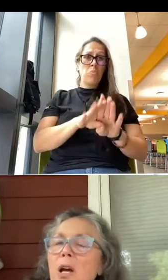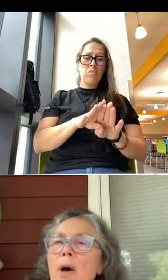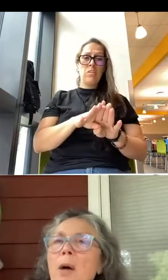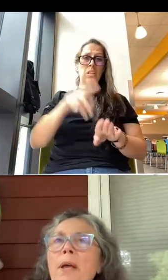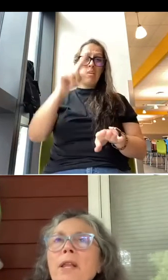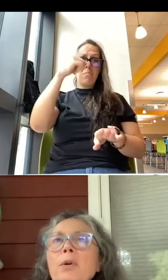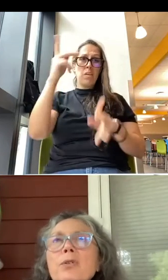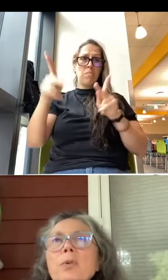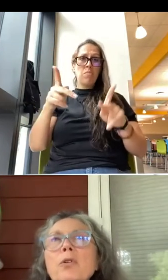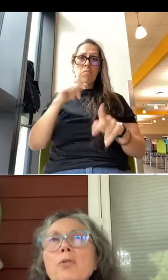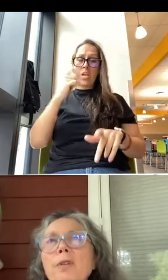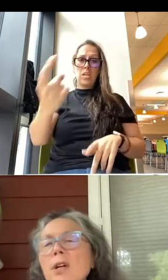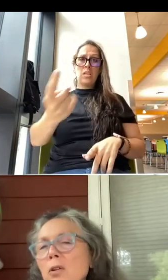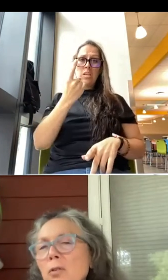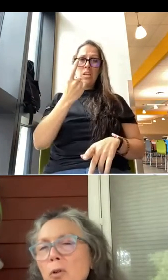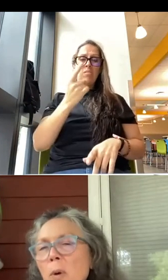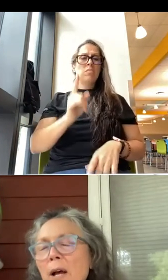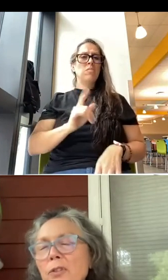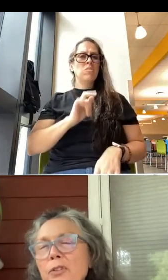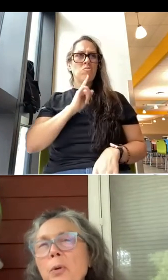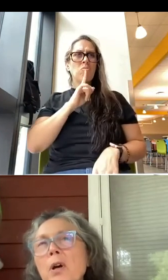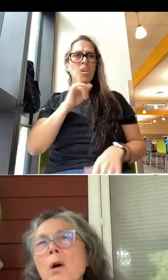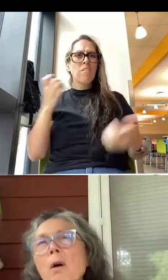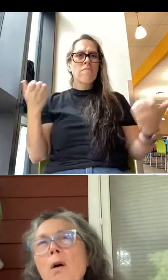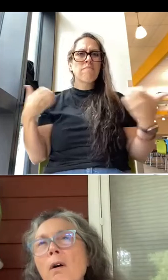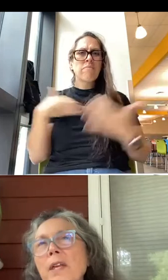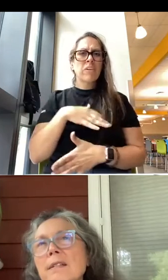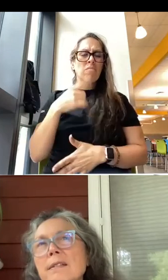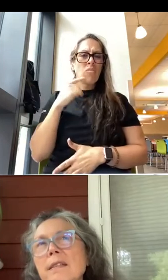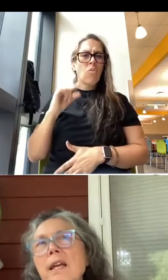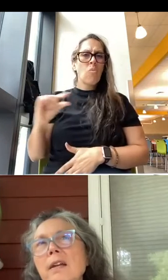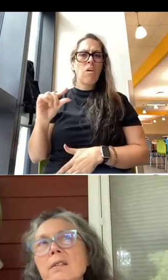come up, and there was a real fear for a while. So all these things